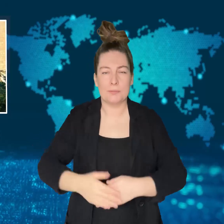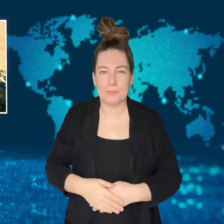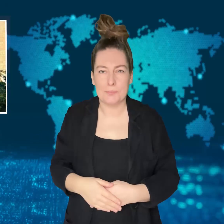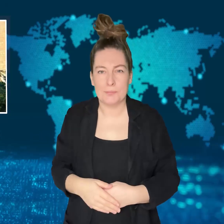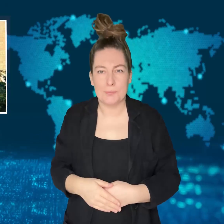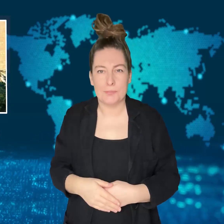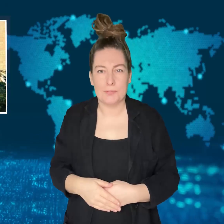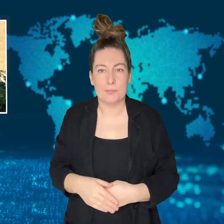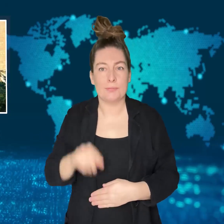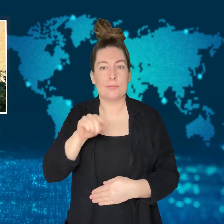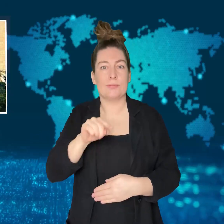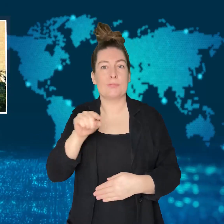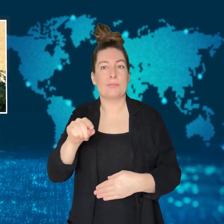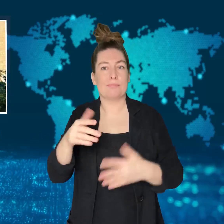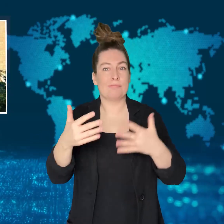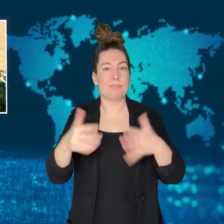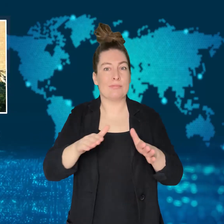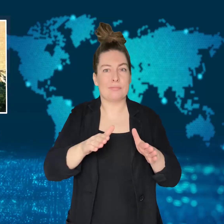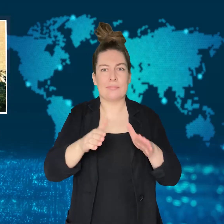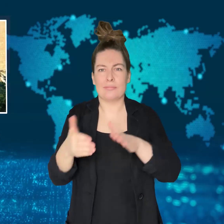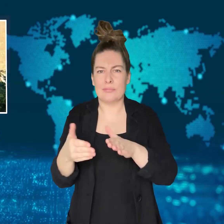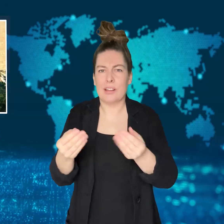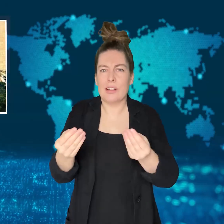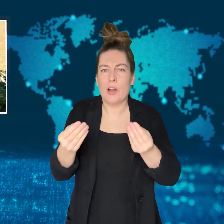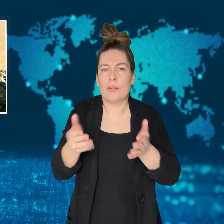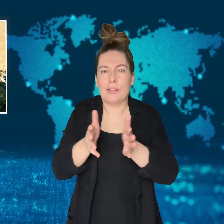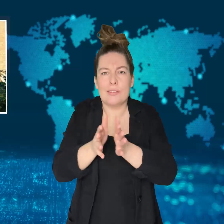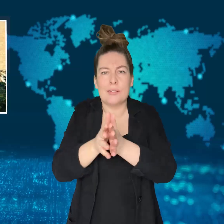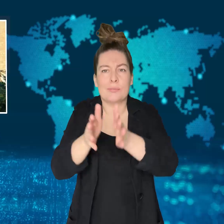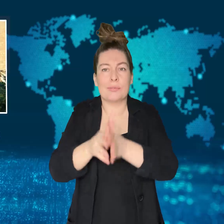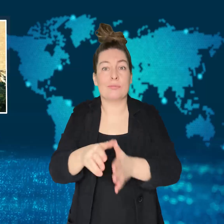A spokesperson described the judges' deaths,